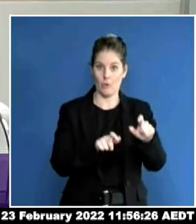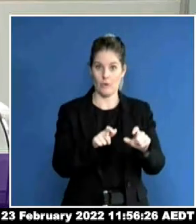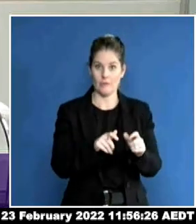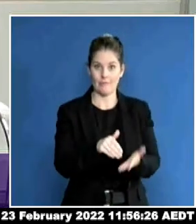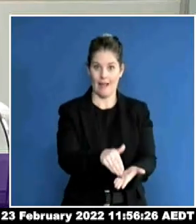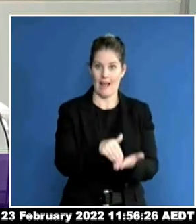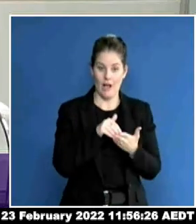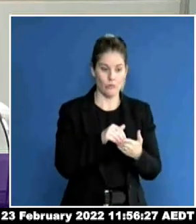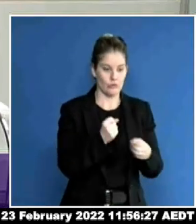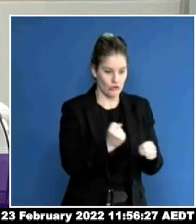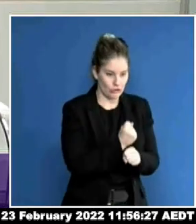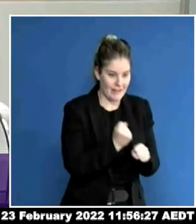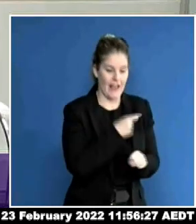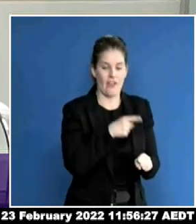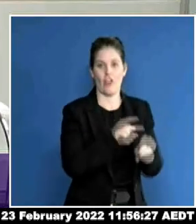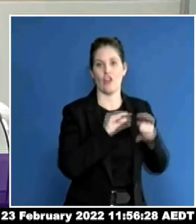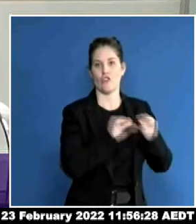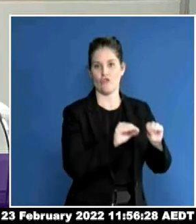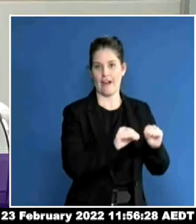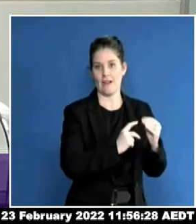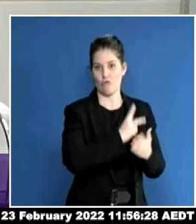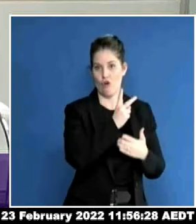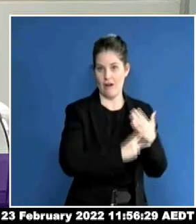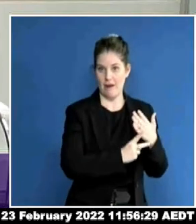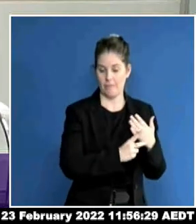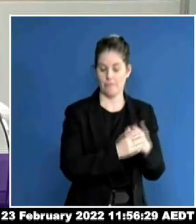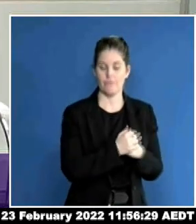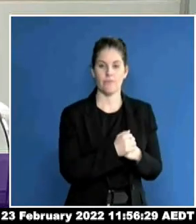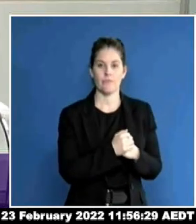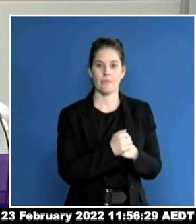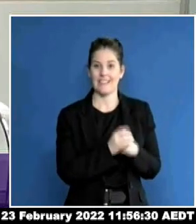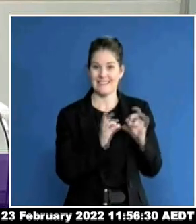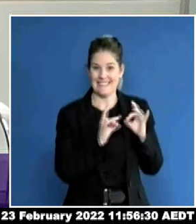And so they learnt from what youth workers needed and they designed training that talks